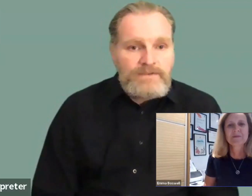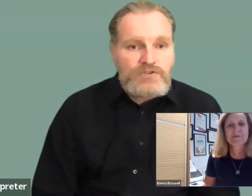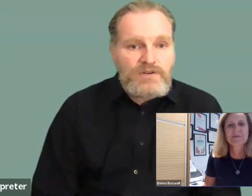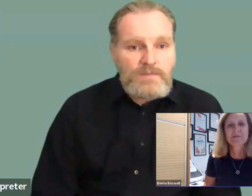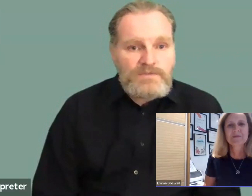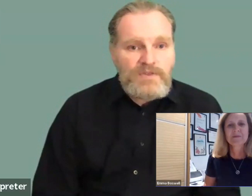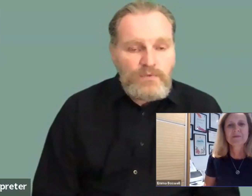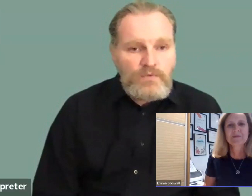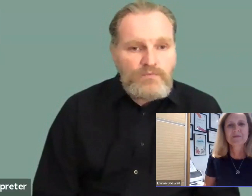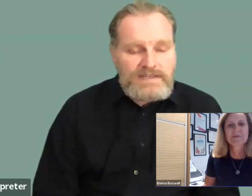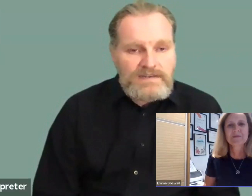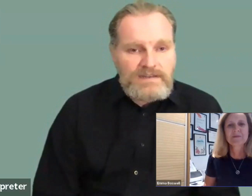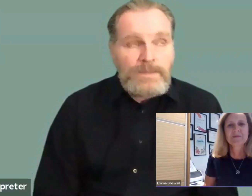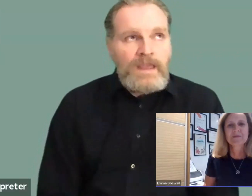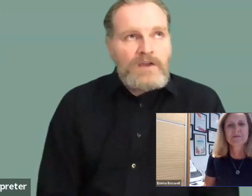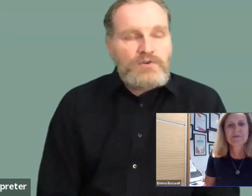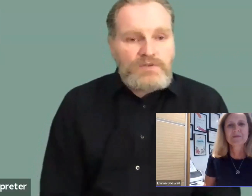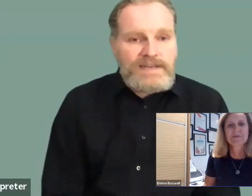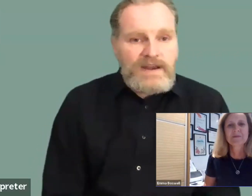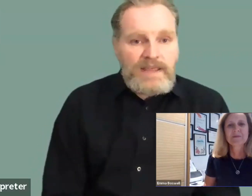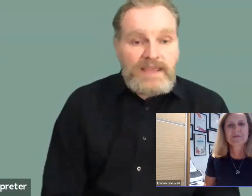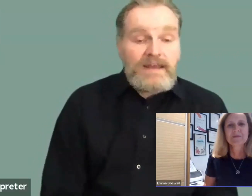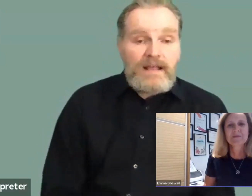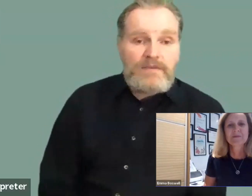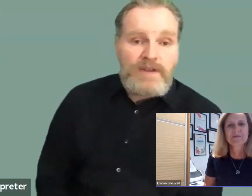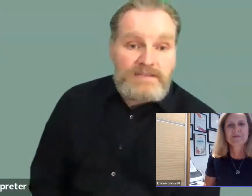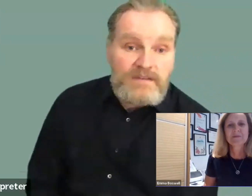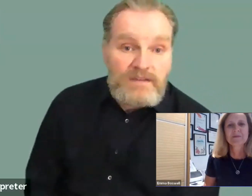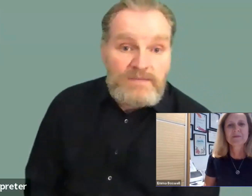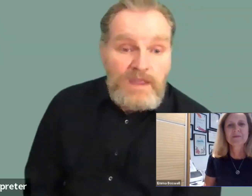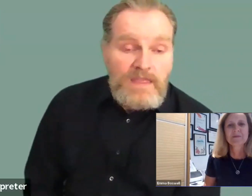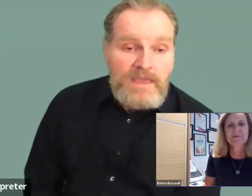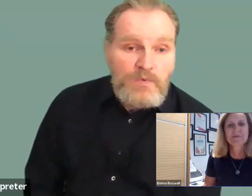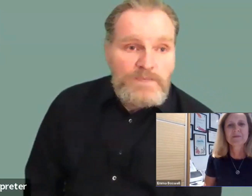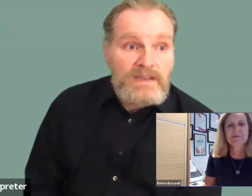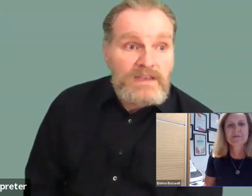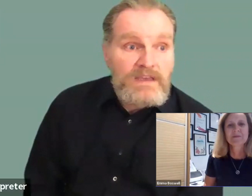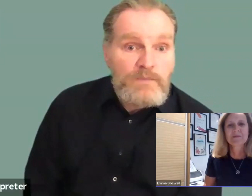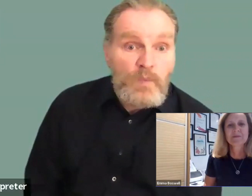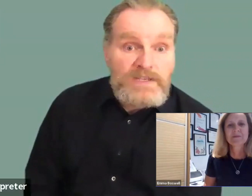vision comes through the retina and ordinarily, in a healthy retina, there would be, like,